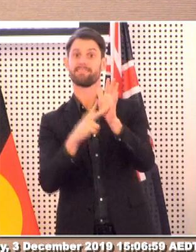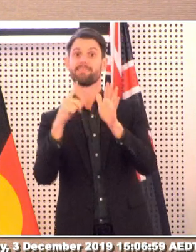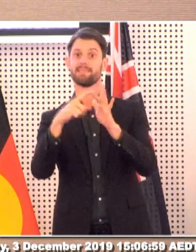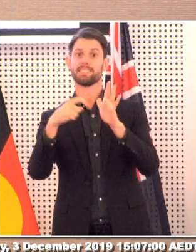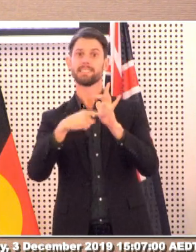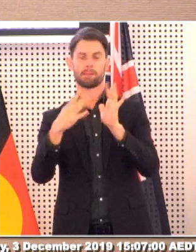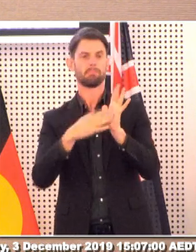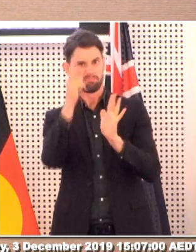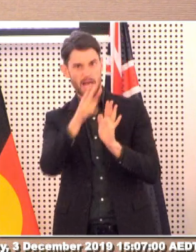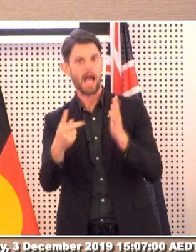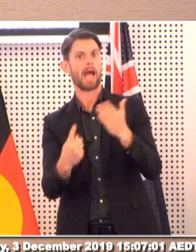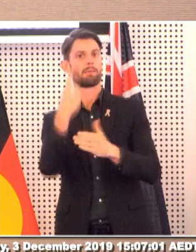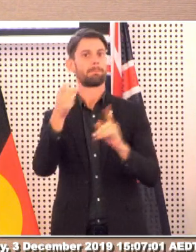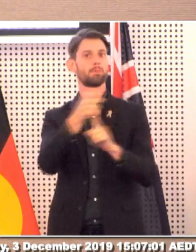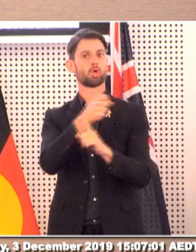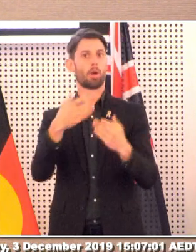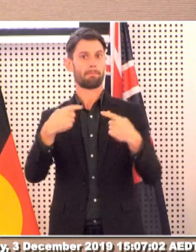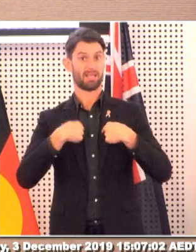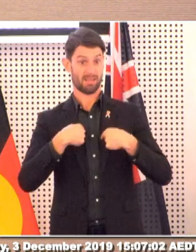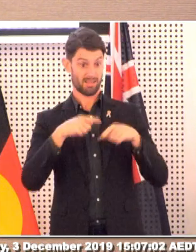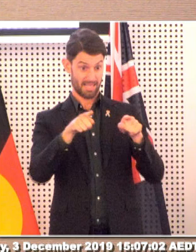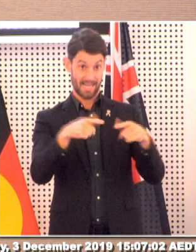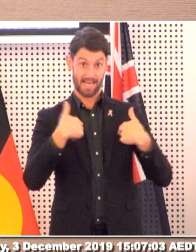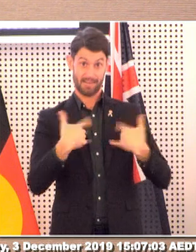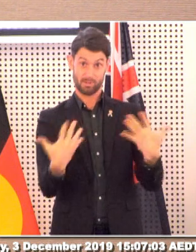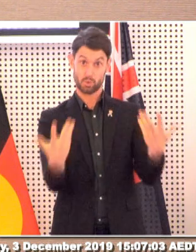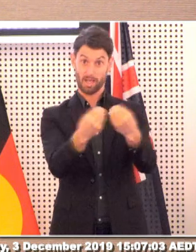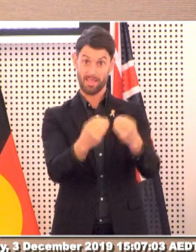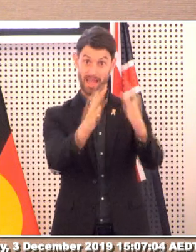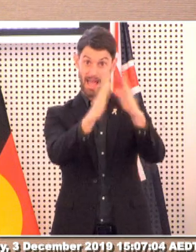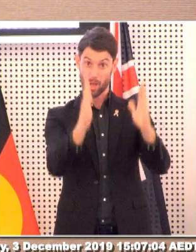house and under what other circumstances would anyone here in this room think that